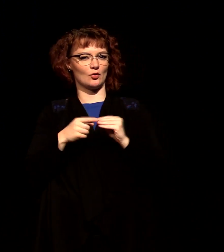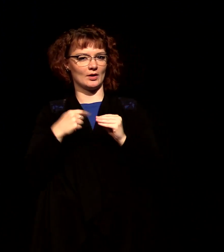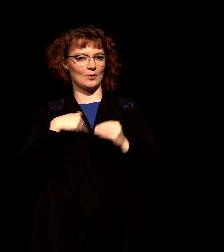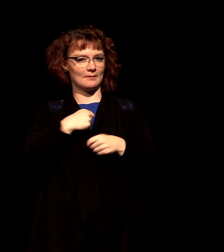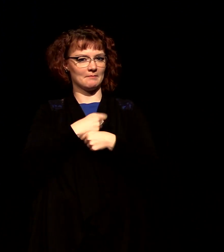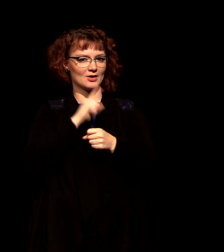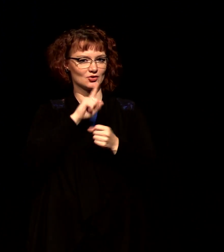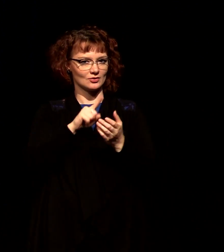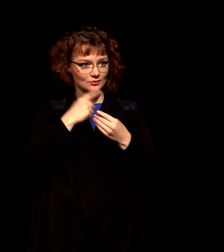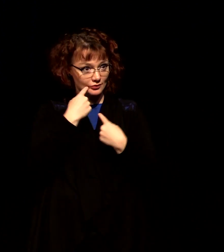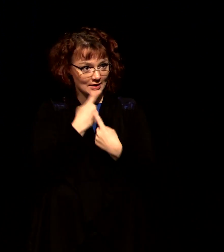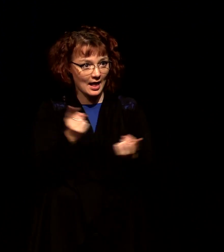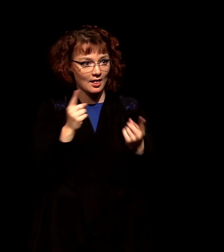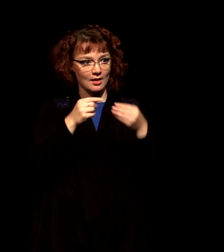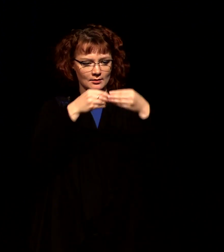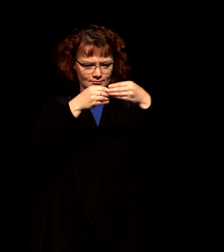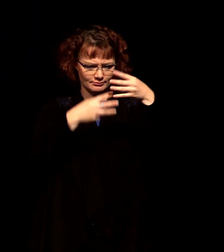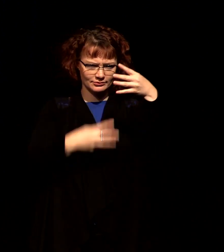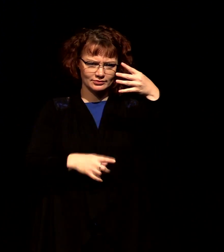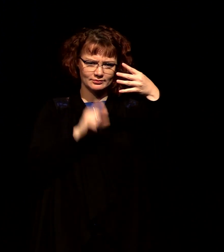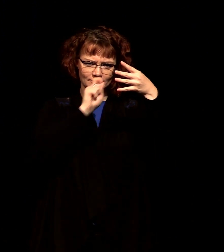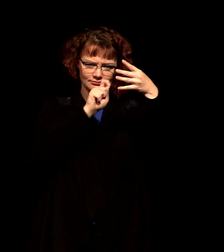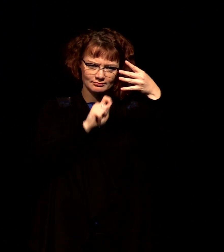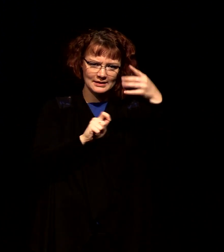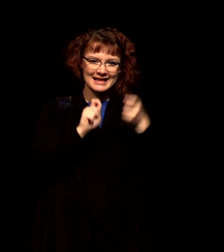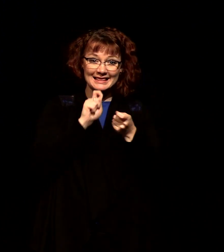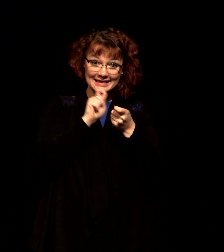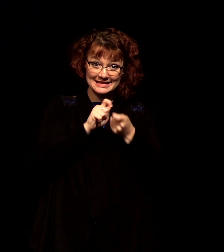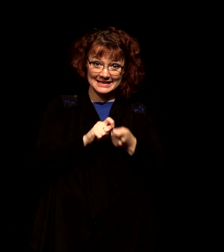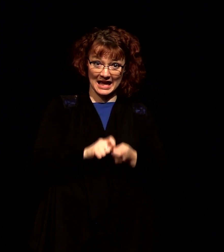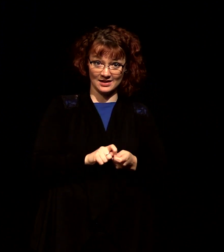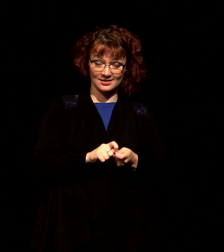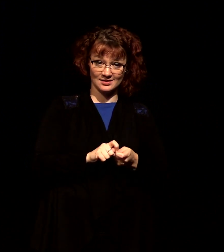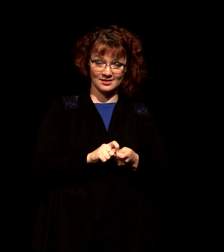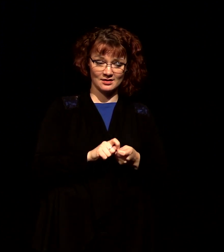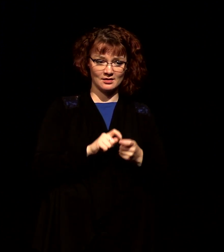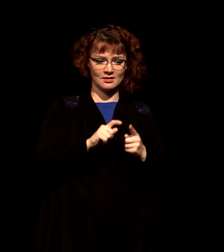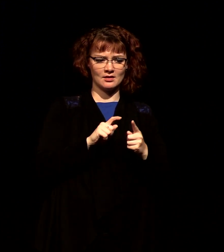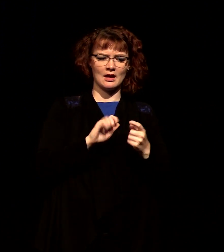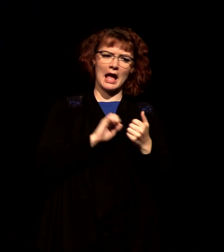how we were supposed to come how we were supposed to come pick up